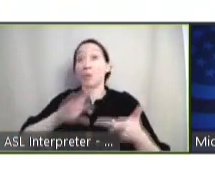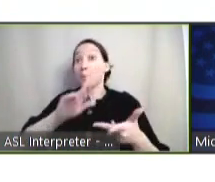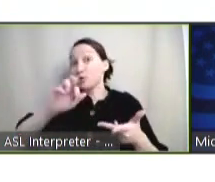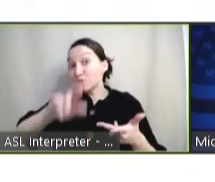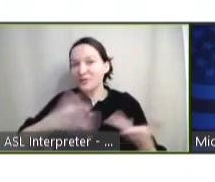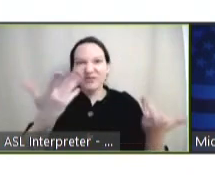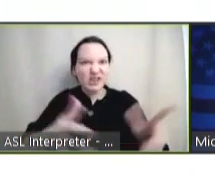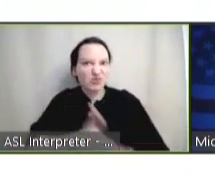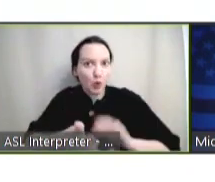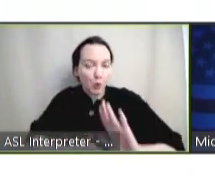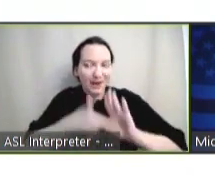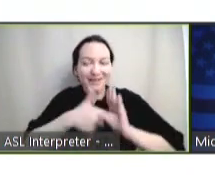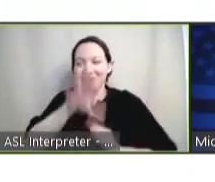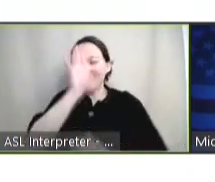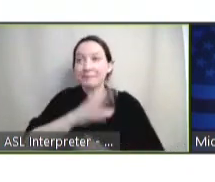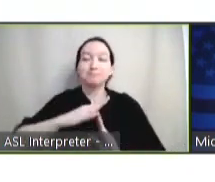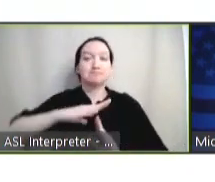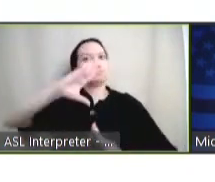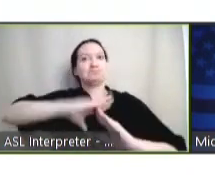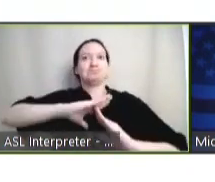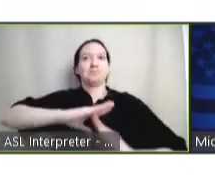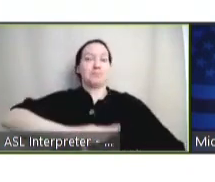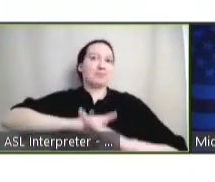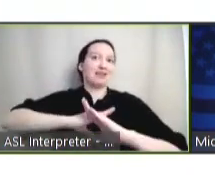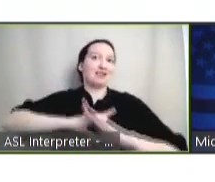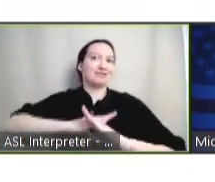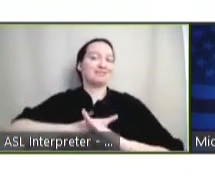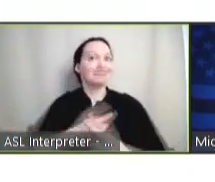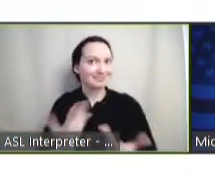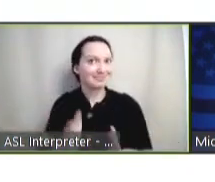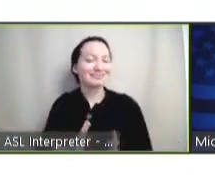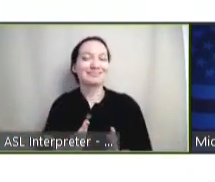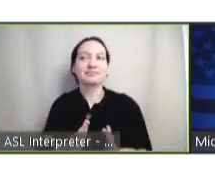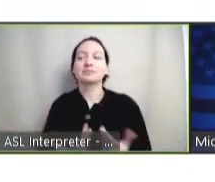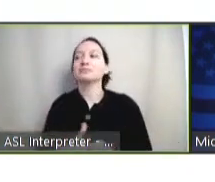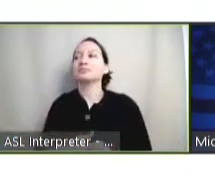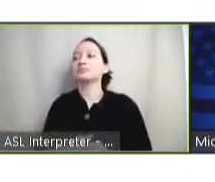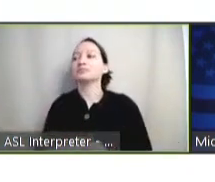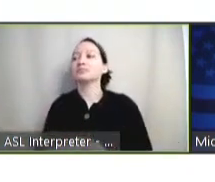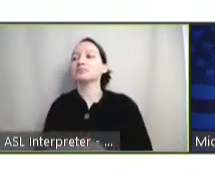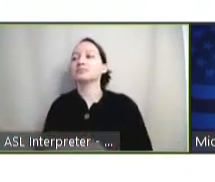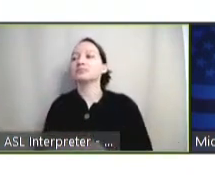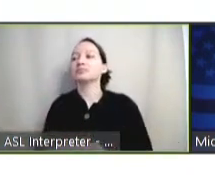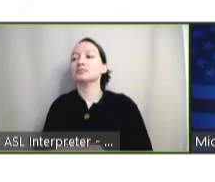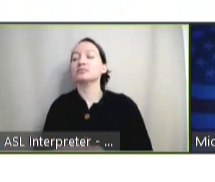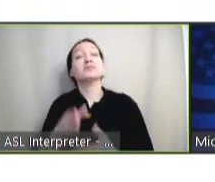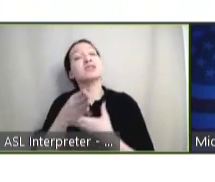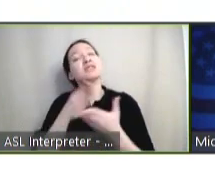you know, the superior protection that boosters provide. And, you know, some states, including